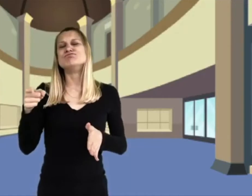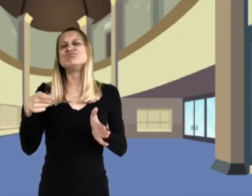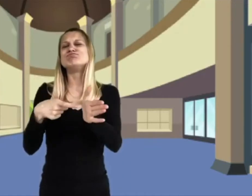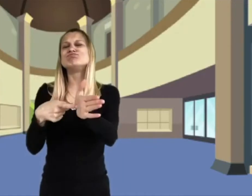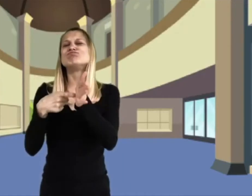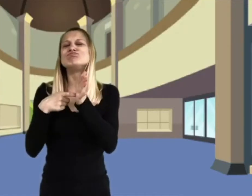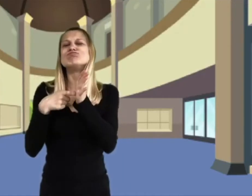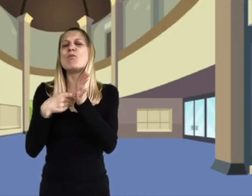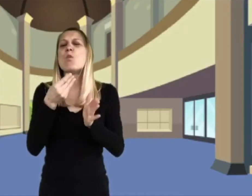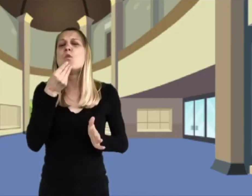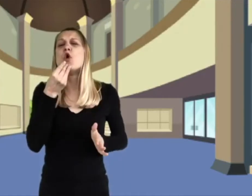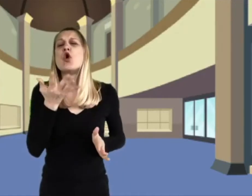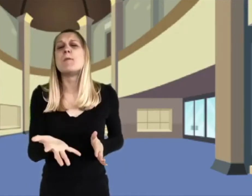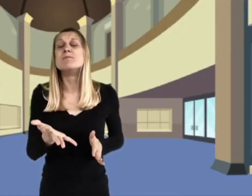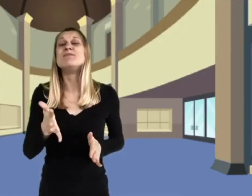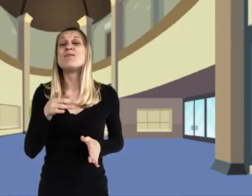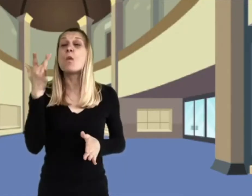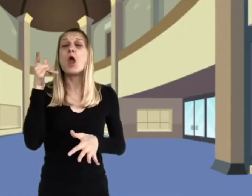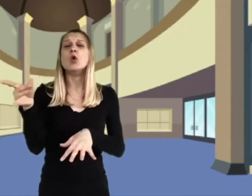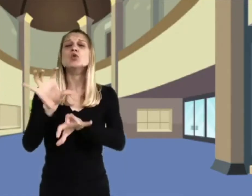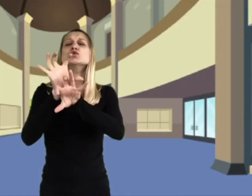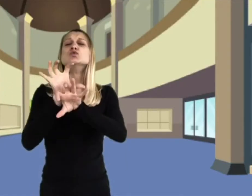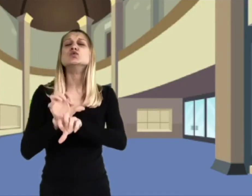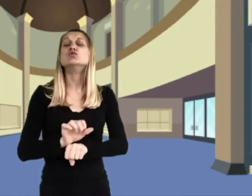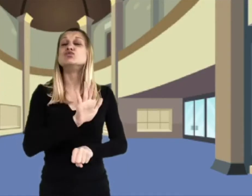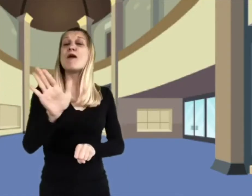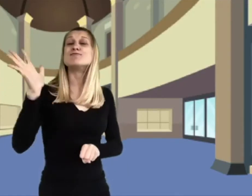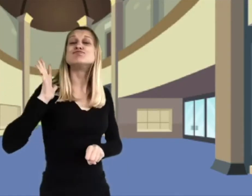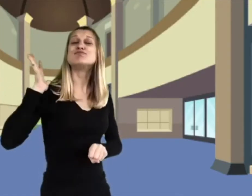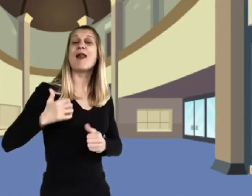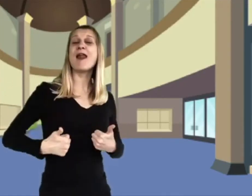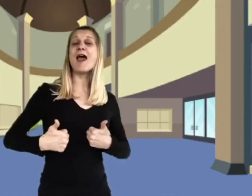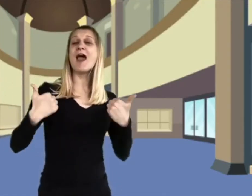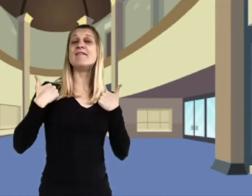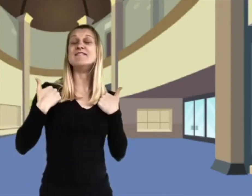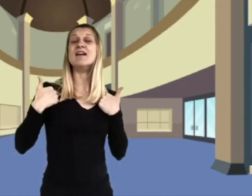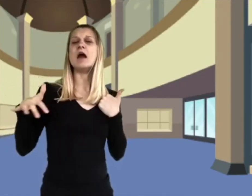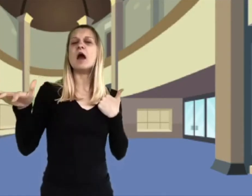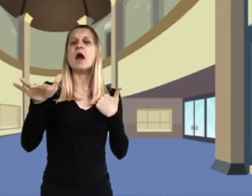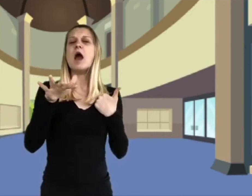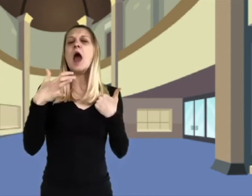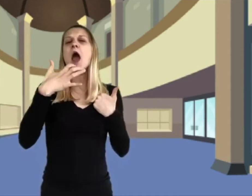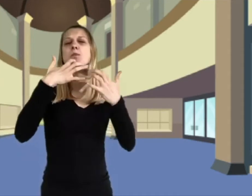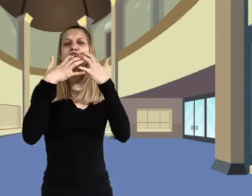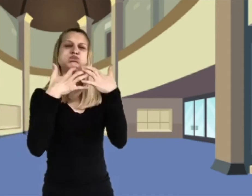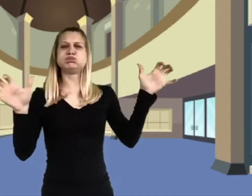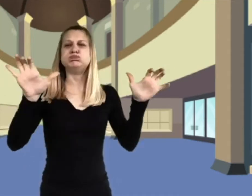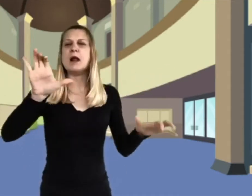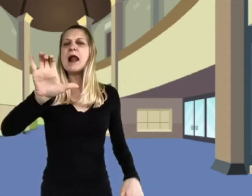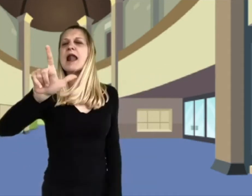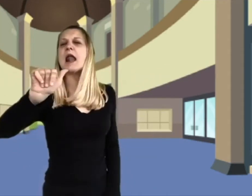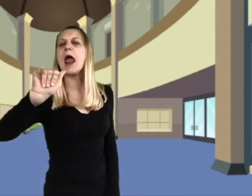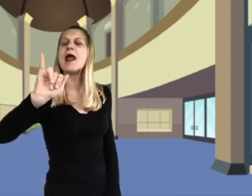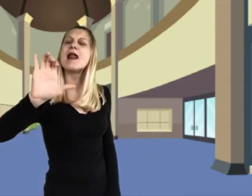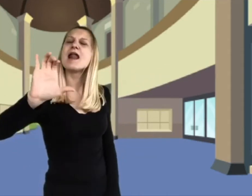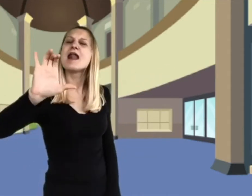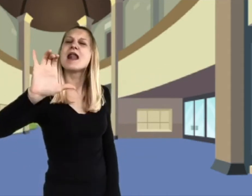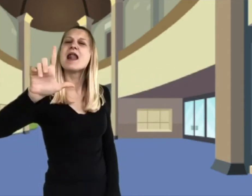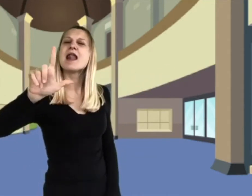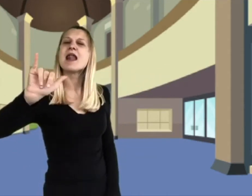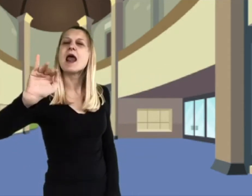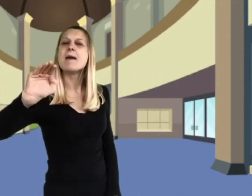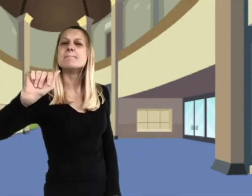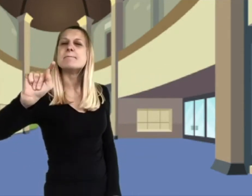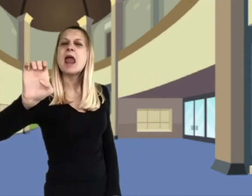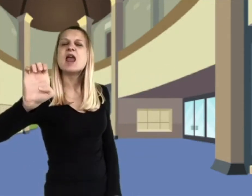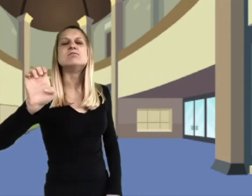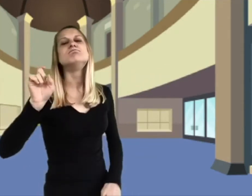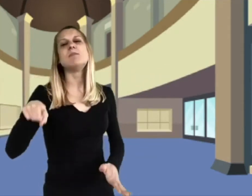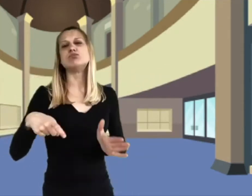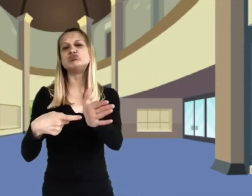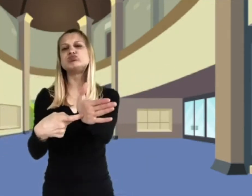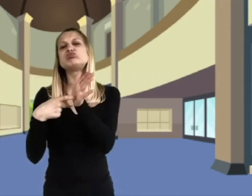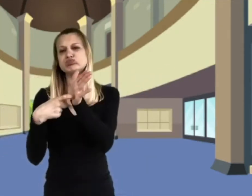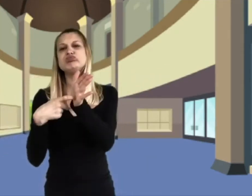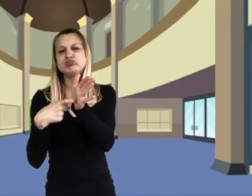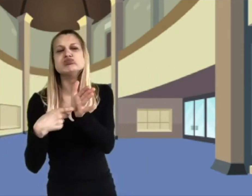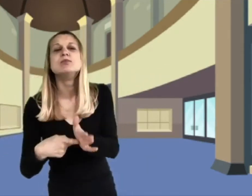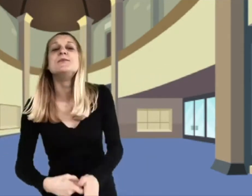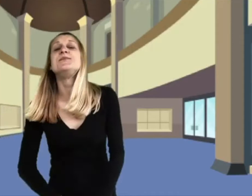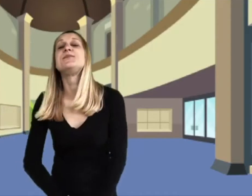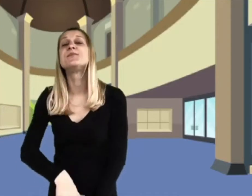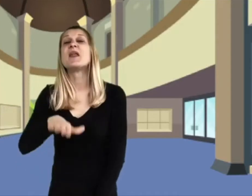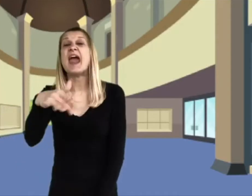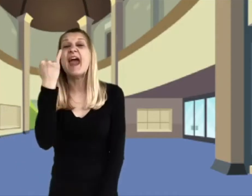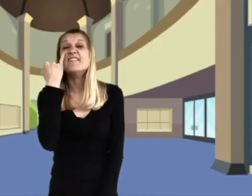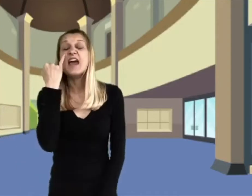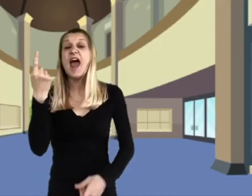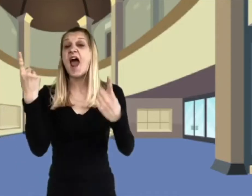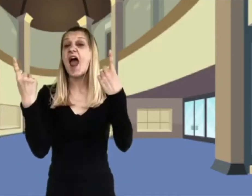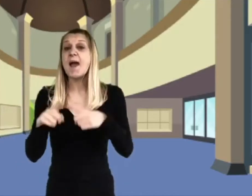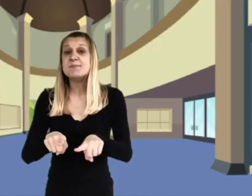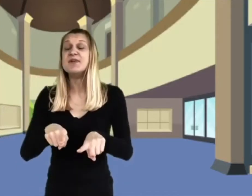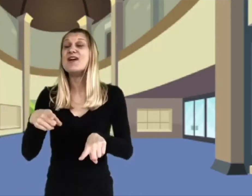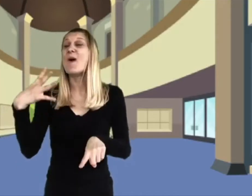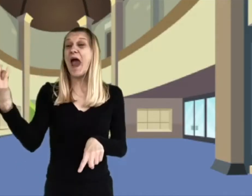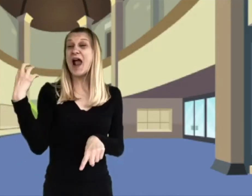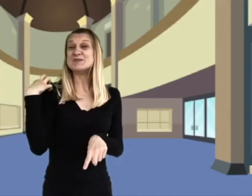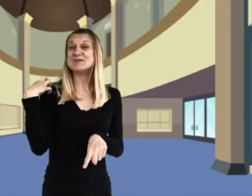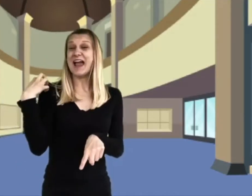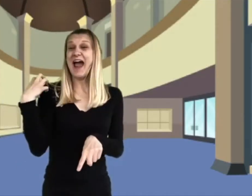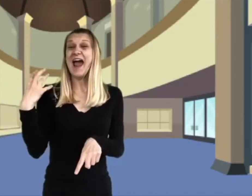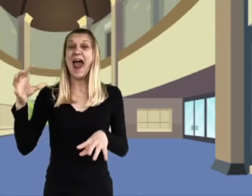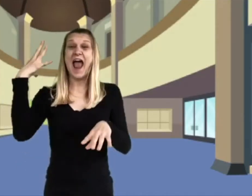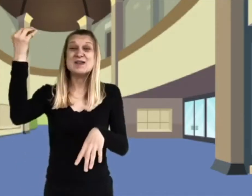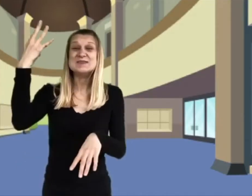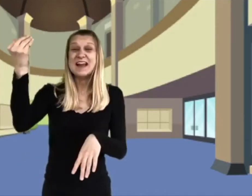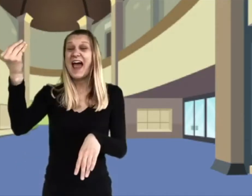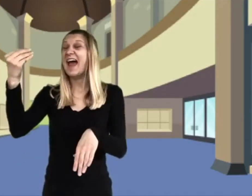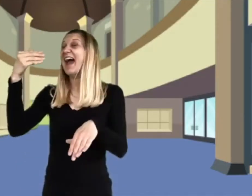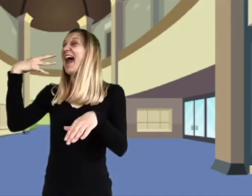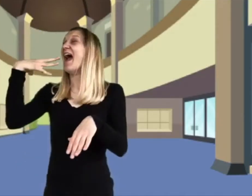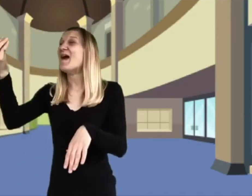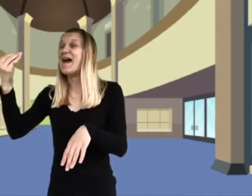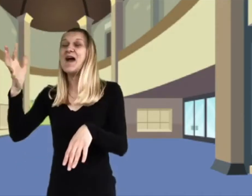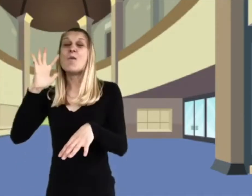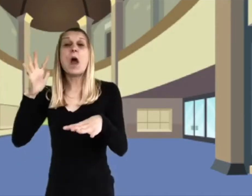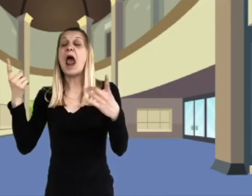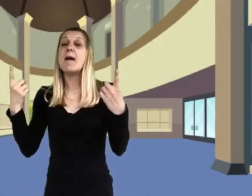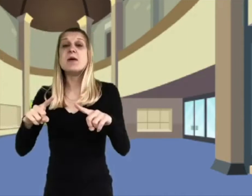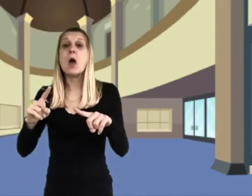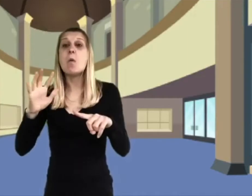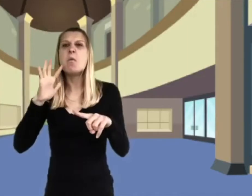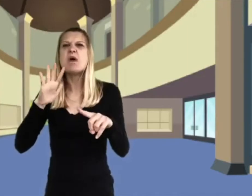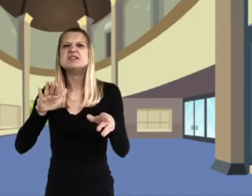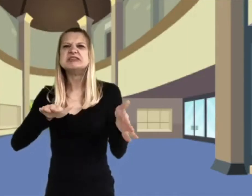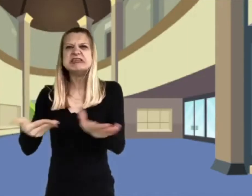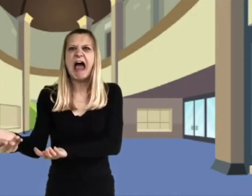My workers are used to an extremely hot climate! They can’t stand the cold! They’d perish if they went outdoors in this weather!